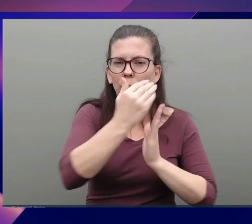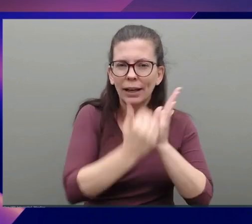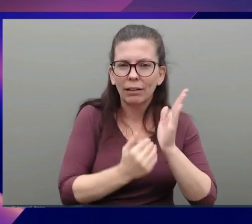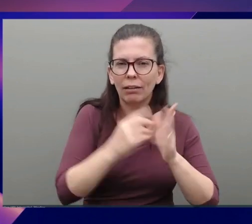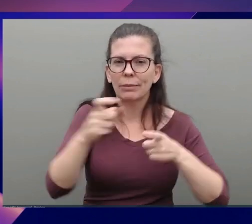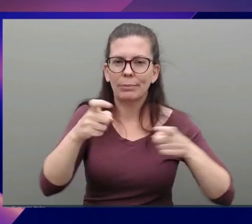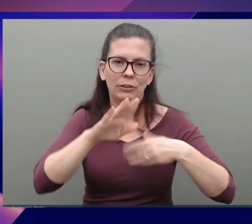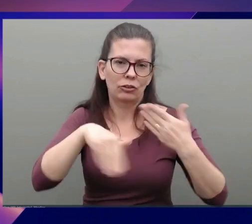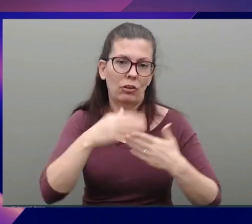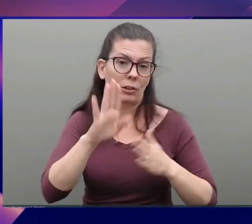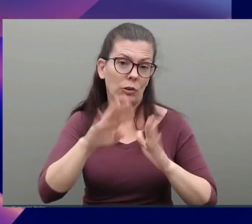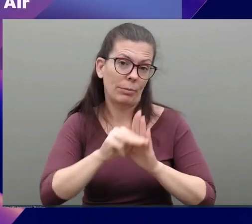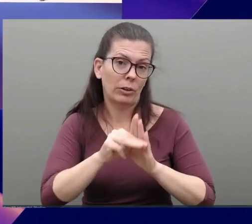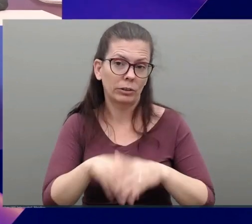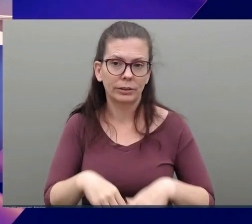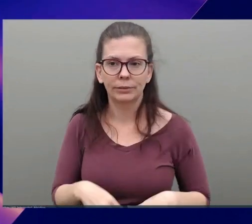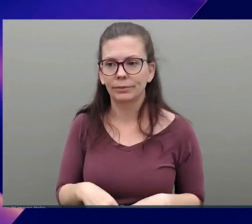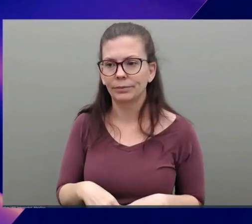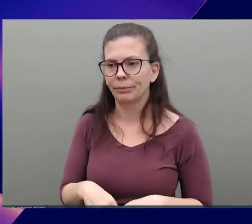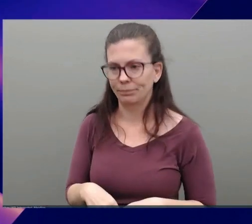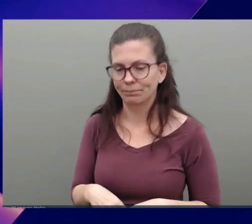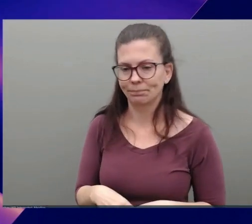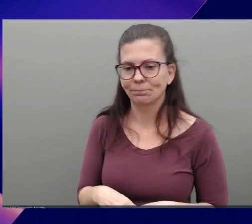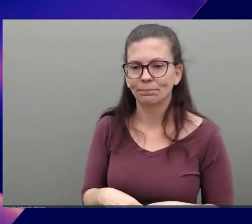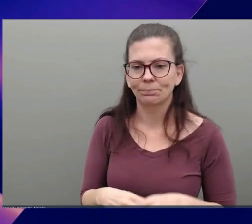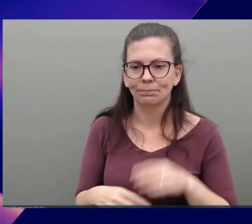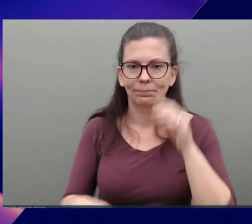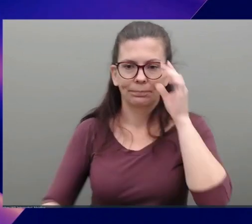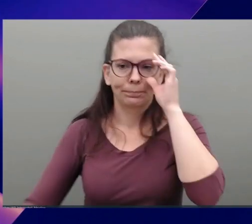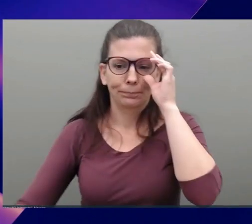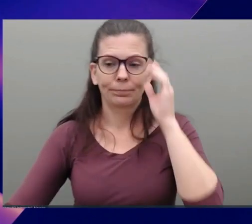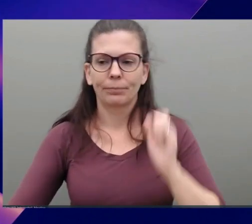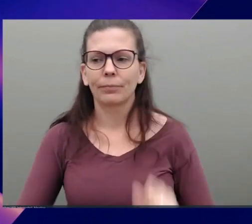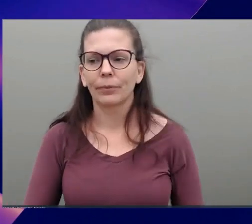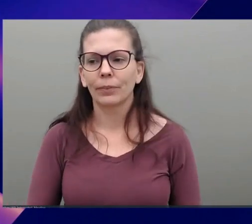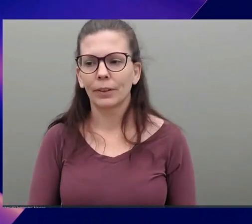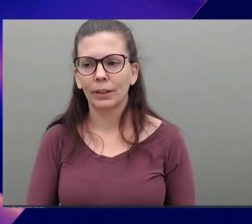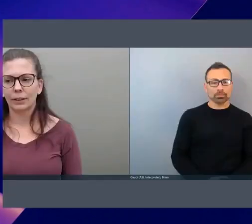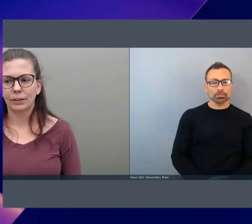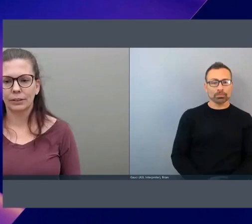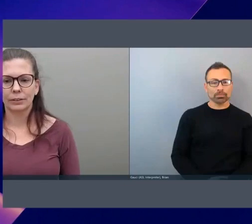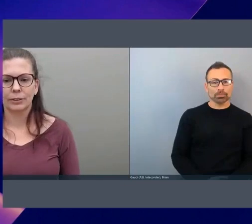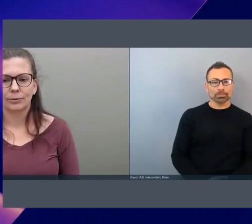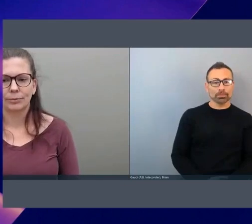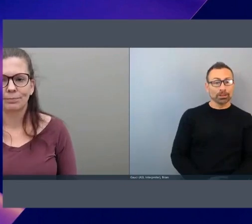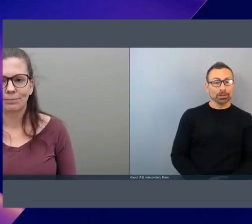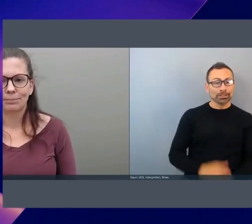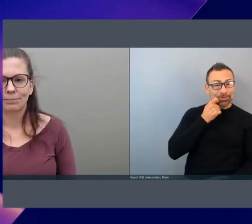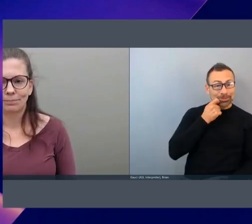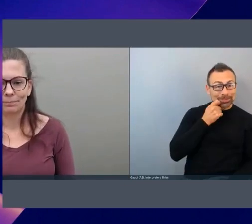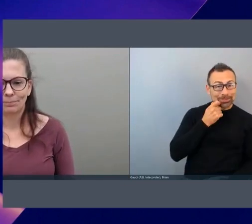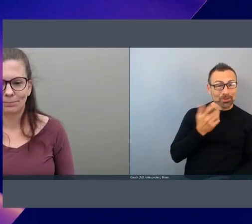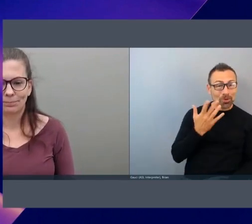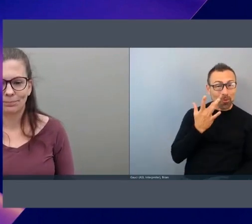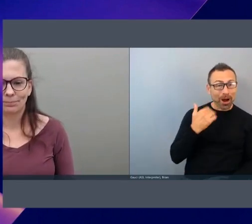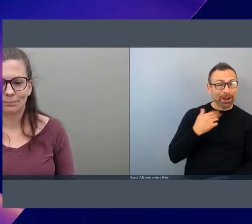Well, that was really cool. Yeah. We got to see the Model Registry, we got to see kind of, what an MLOps pipeline looks like with SageMaker.